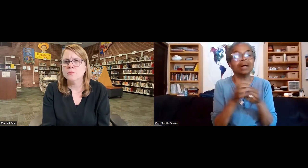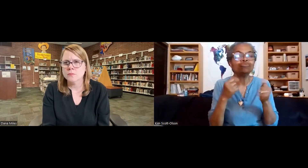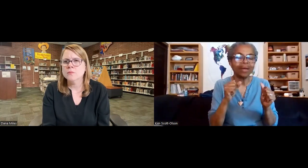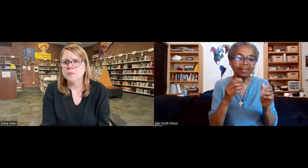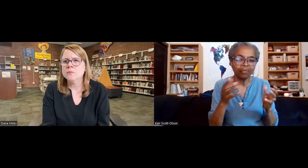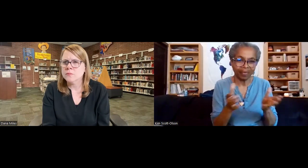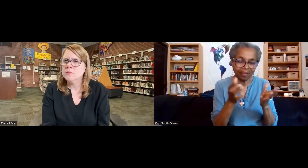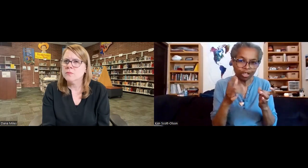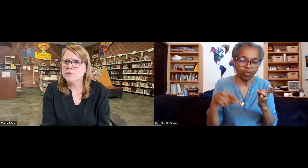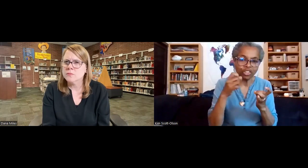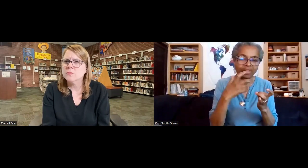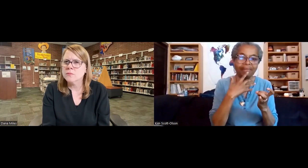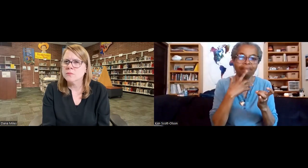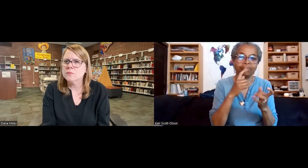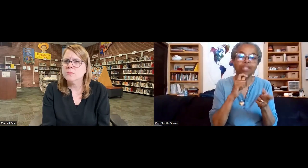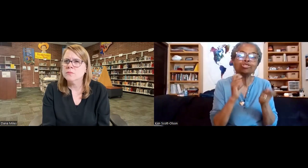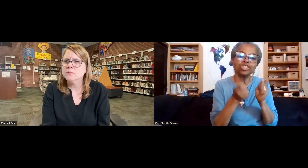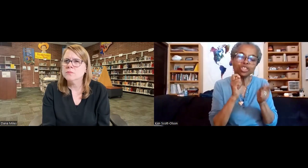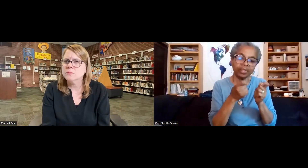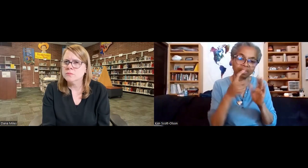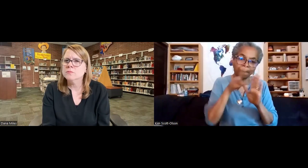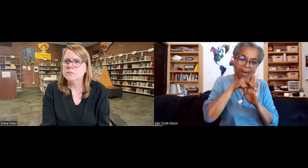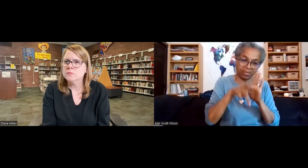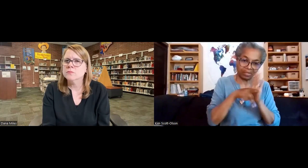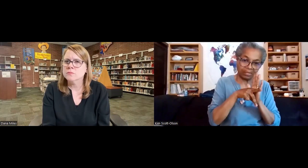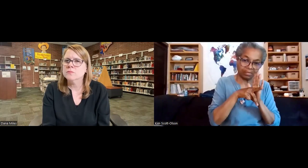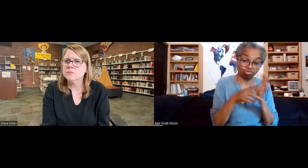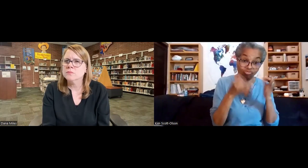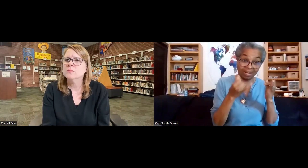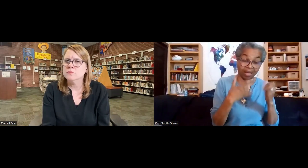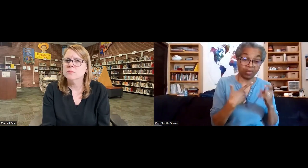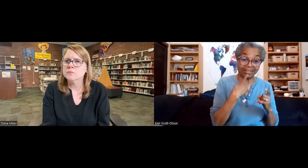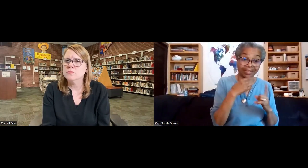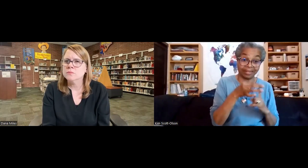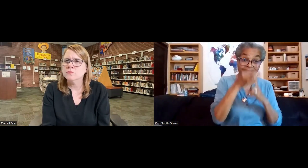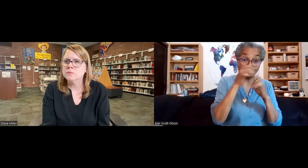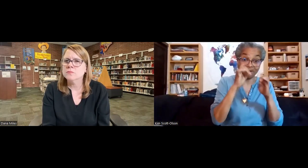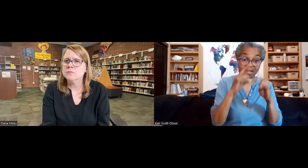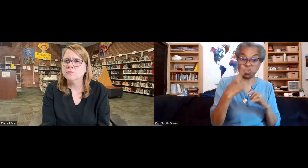So I’m trying to influence policy changes.